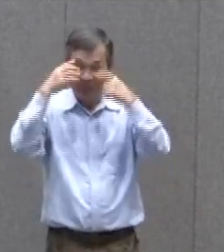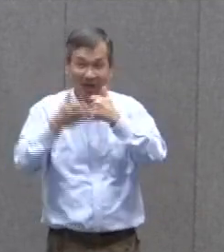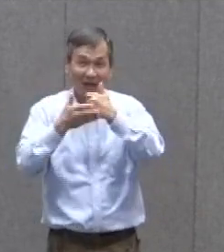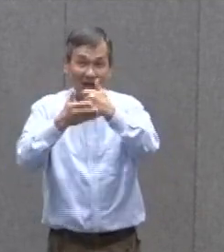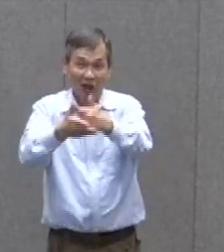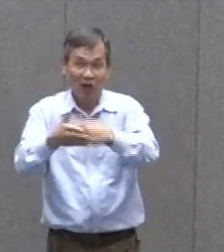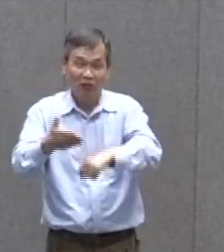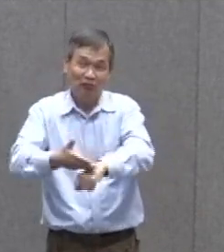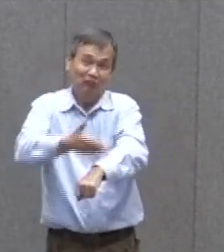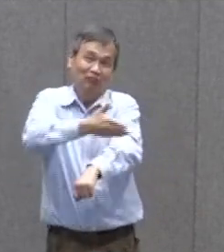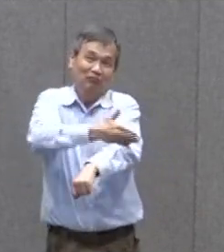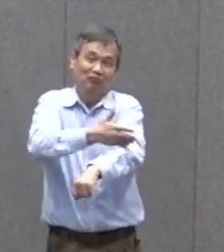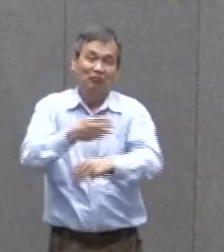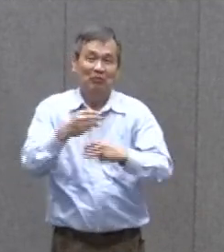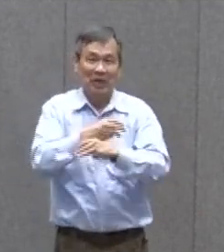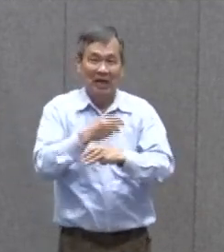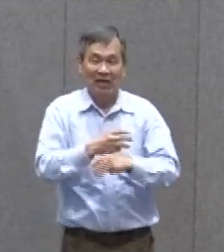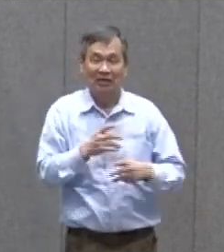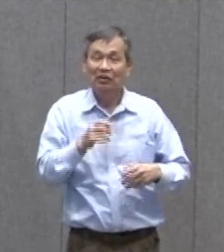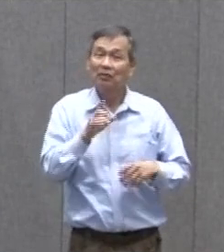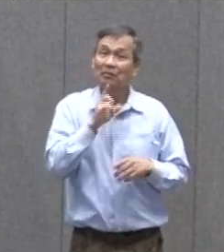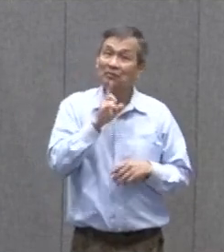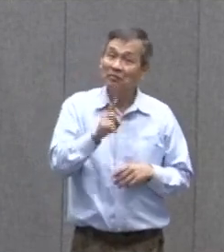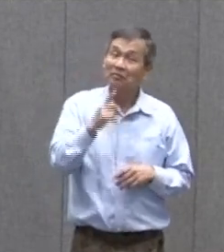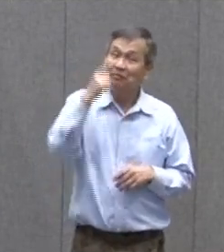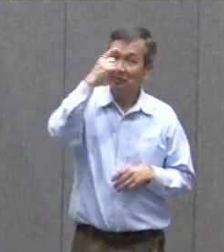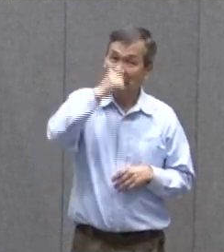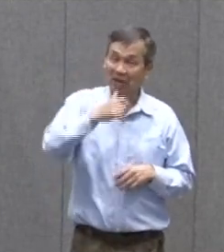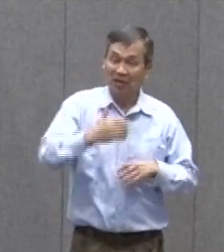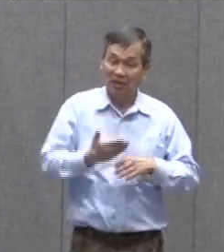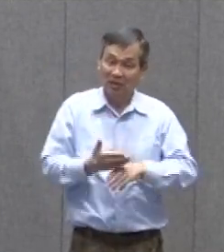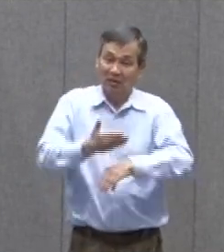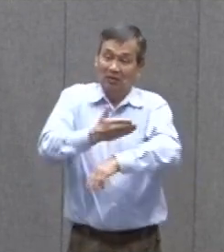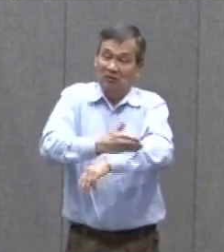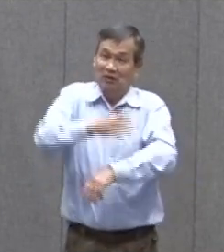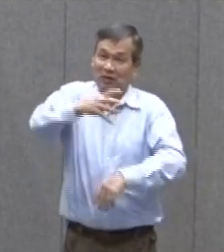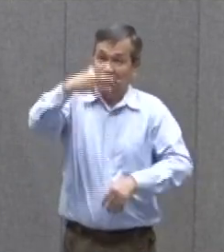not just because you're working with numbers, but because your working memory is growing too.